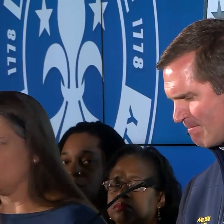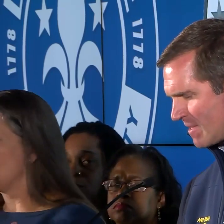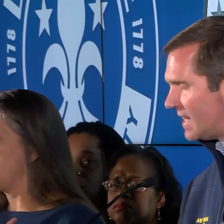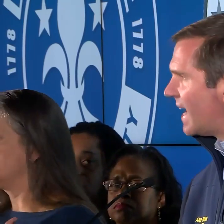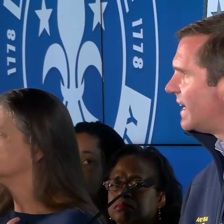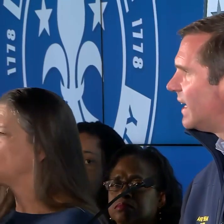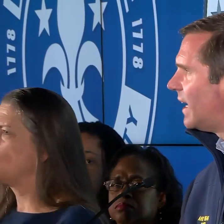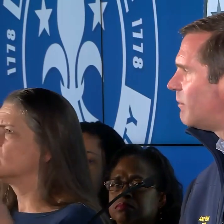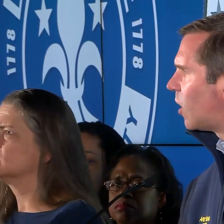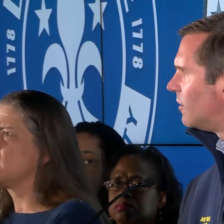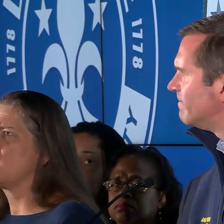today. I'm hurt